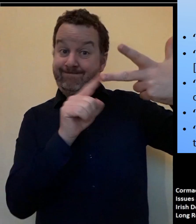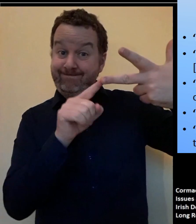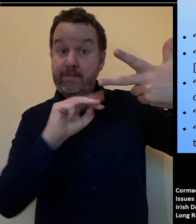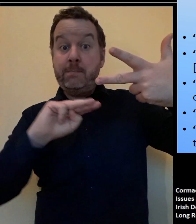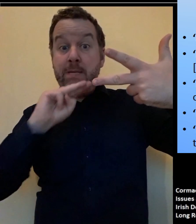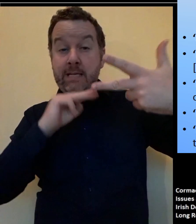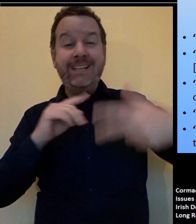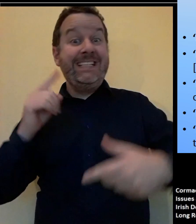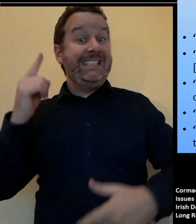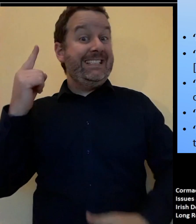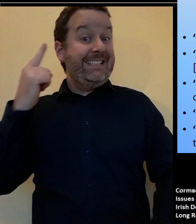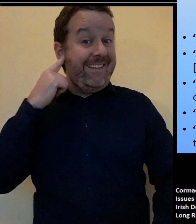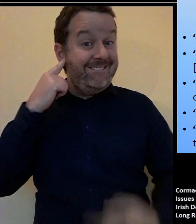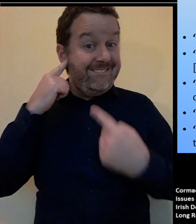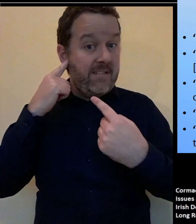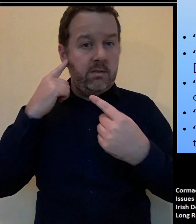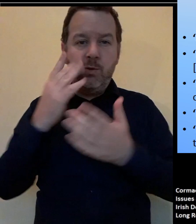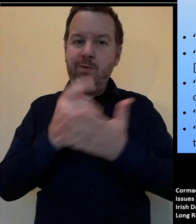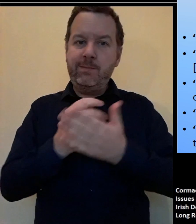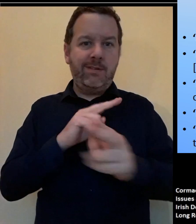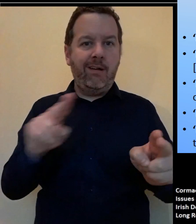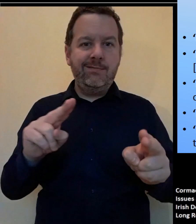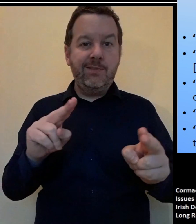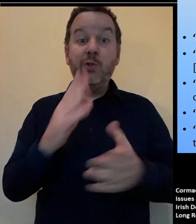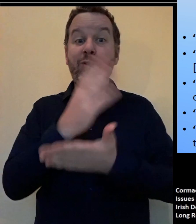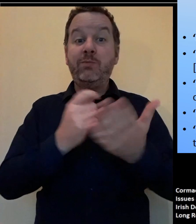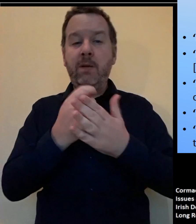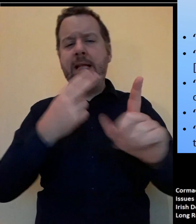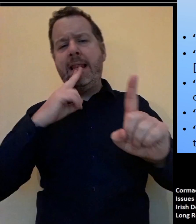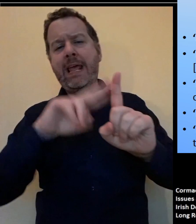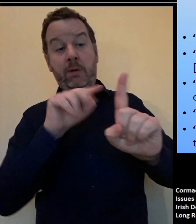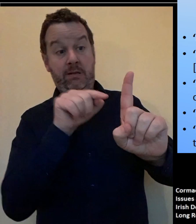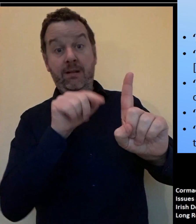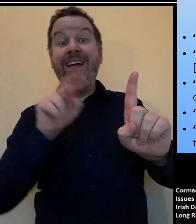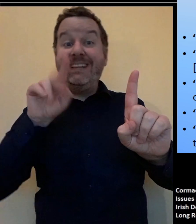However there are indications that this word did not refer exclusively to 'deaf and dumb' people,